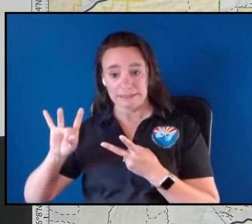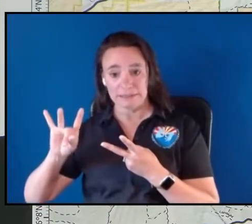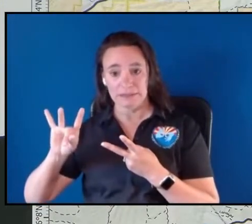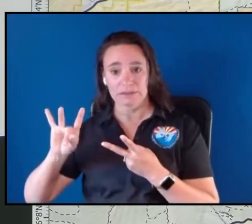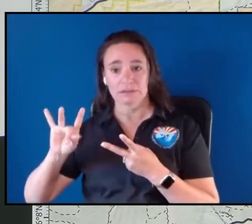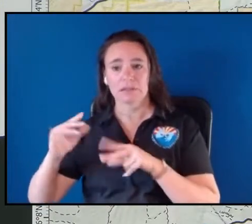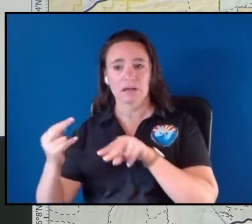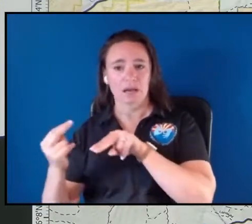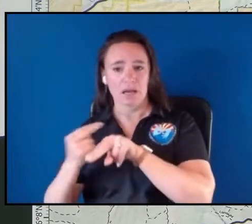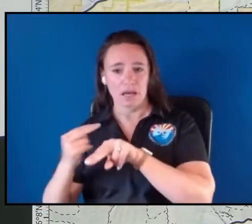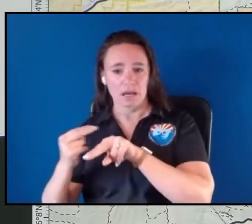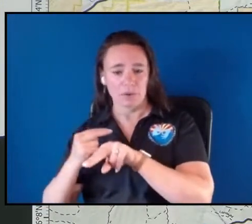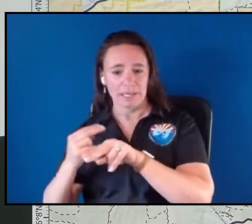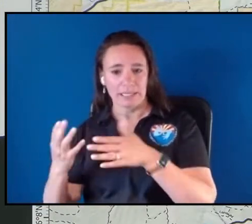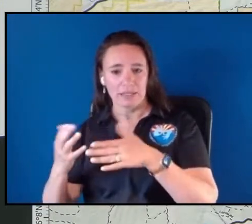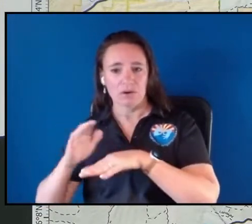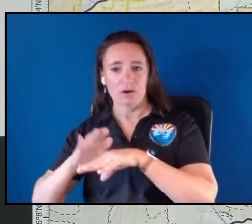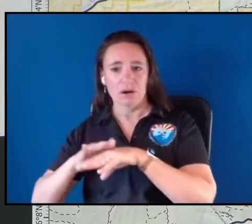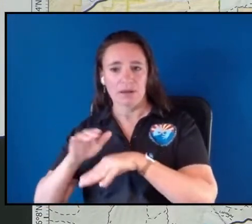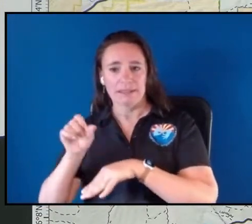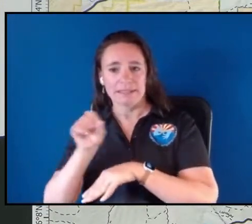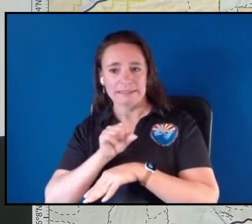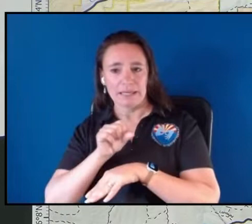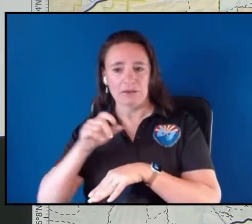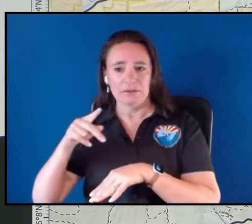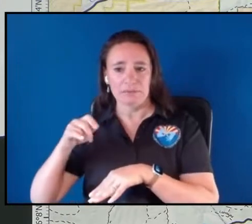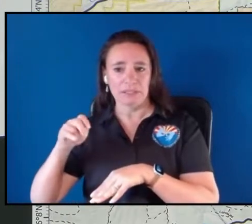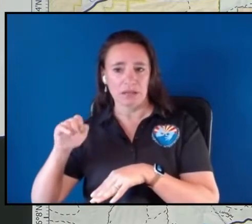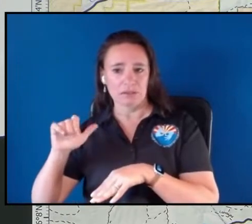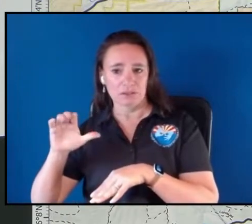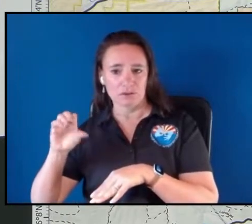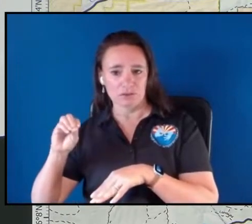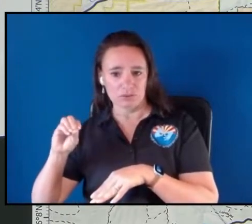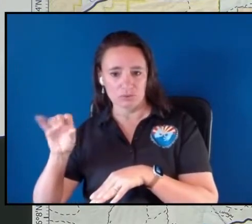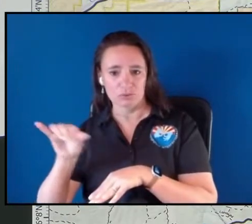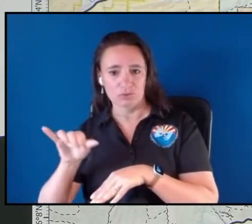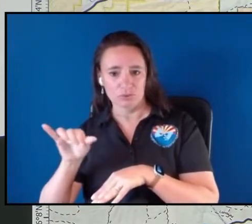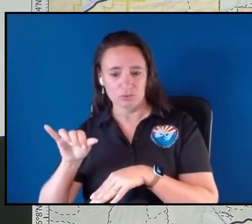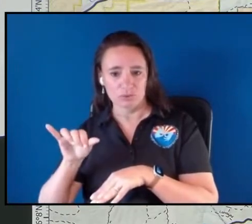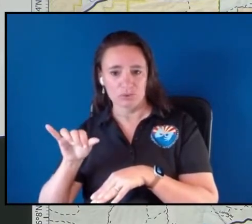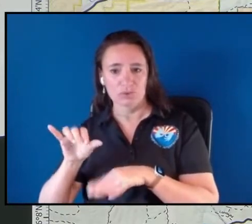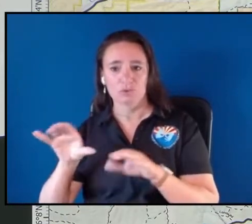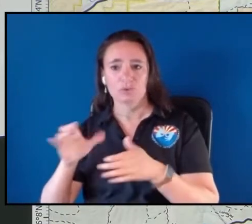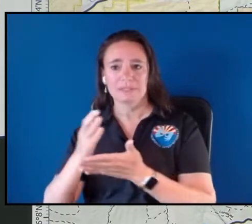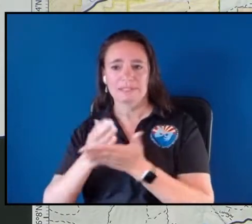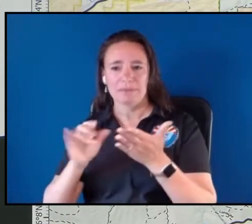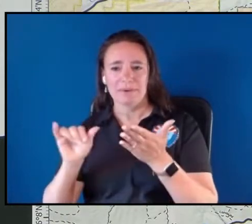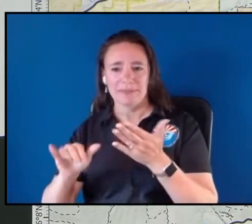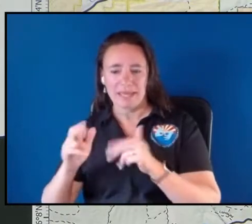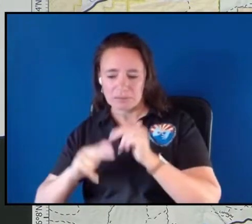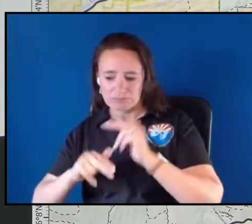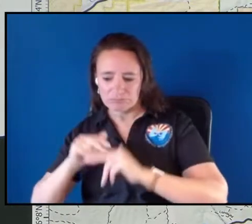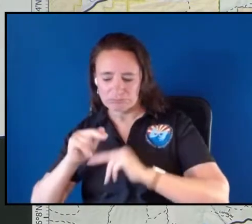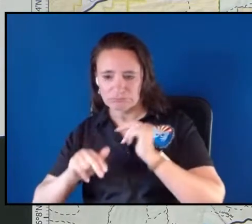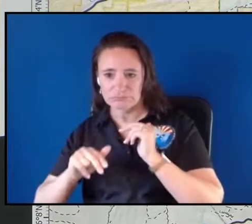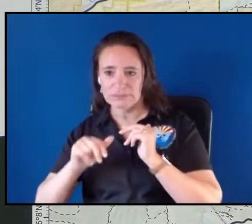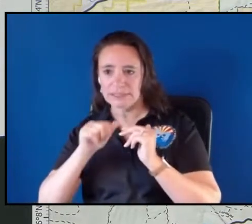south of Penasco as well. Where we're doing some of that constructing, some of that indirect contingency line.